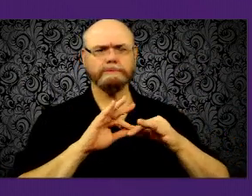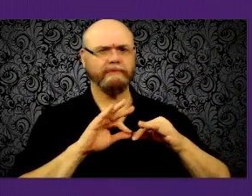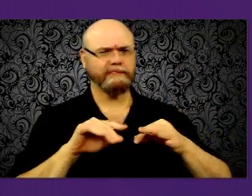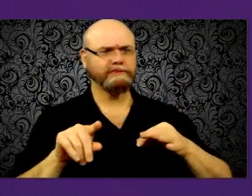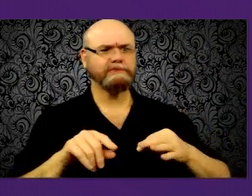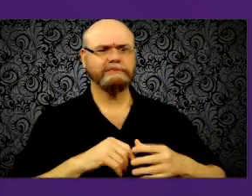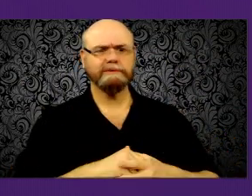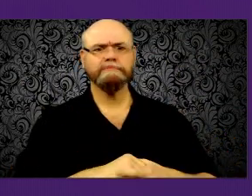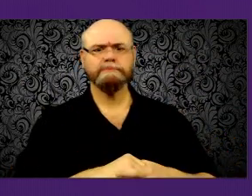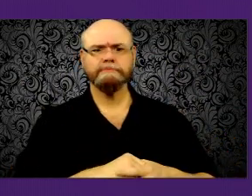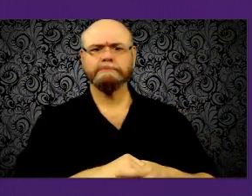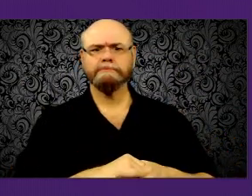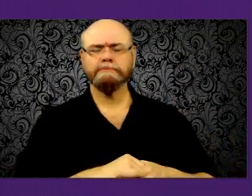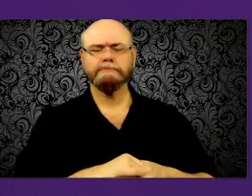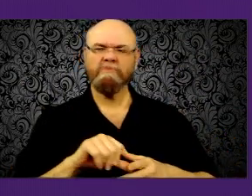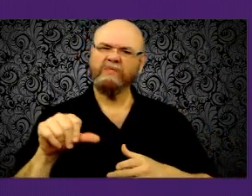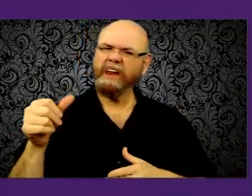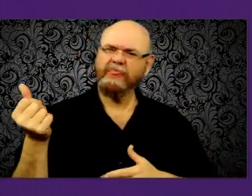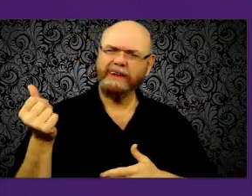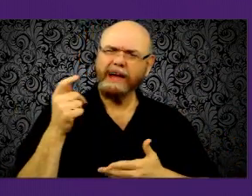Anything else we might notice and wonder?